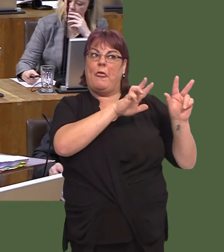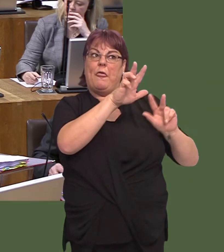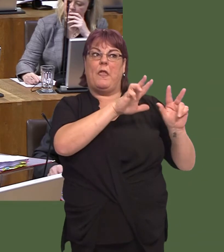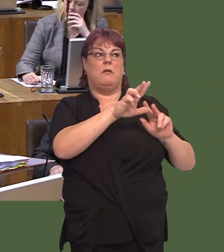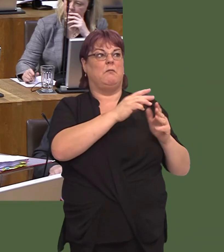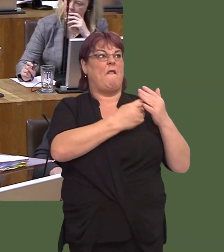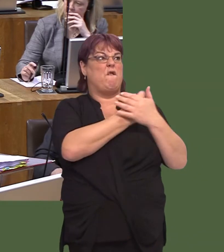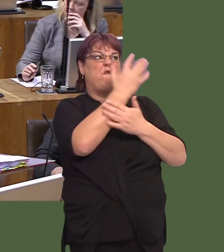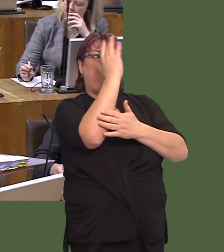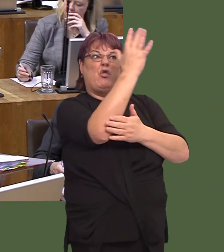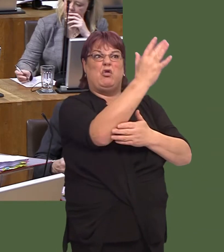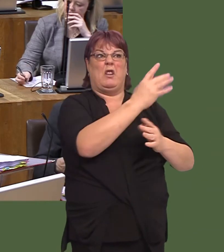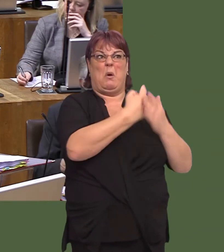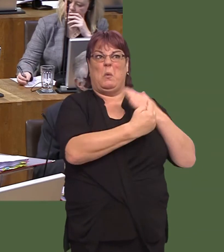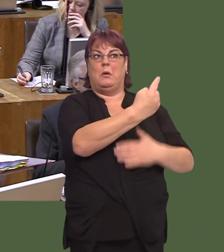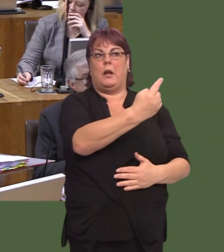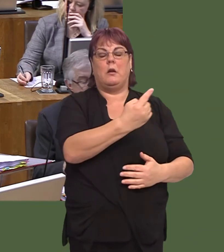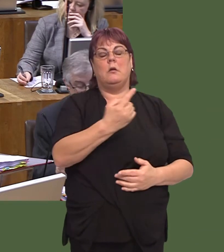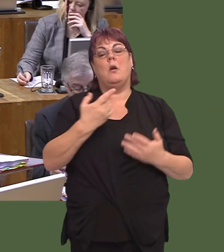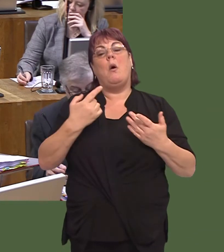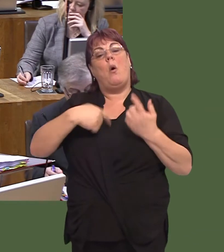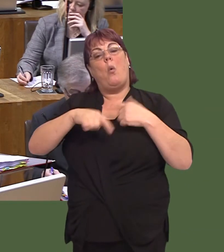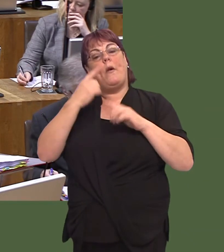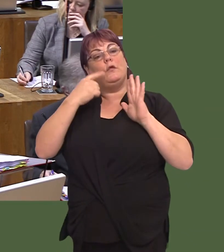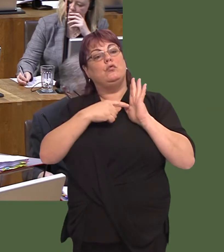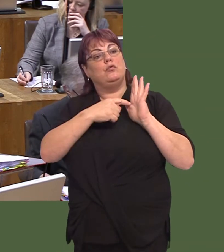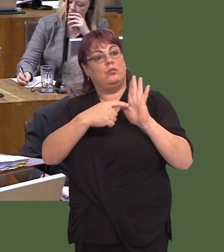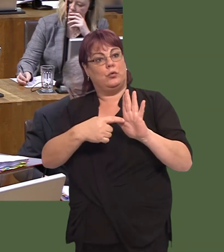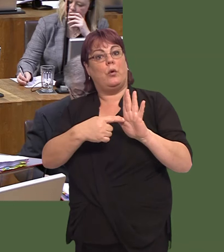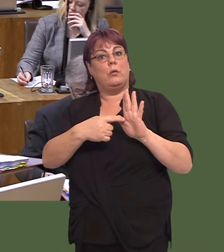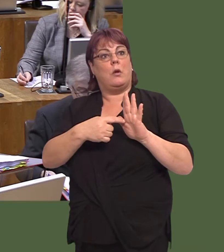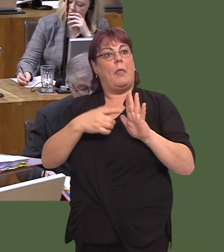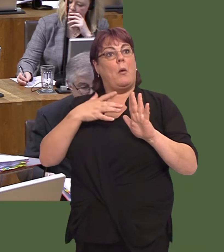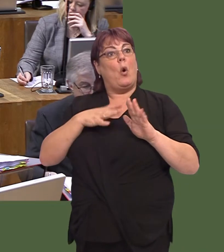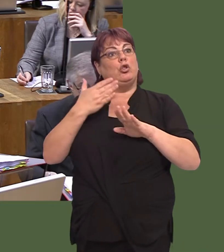Carwyn Jones: We have demonstrated our commitment to moving jobs out of Cardiff, and thereís